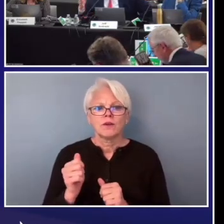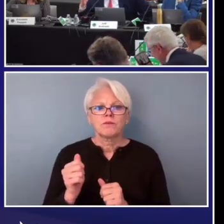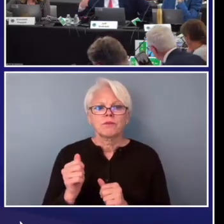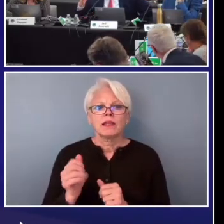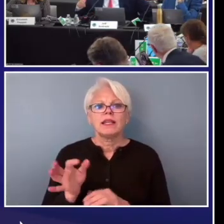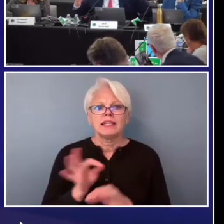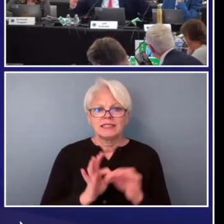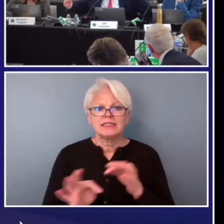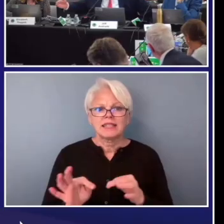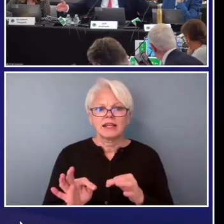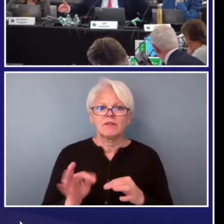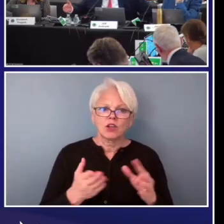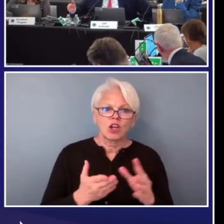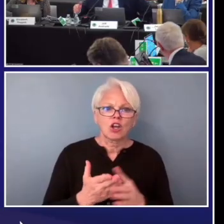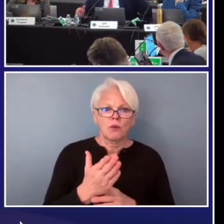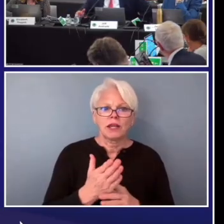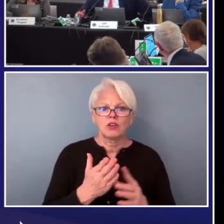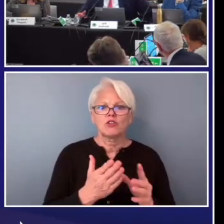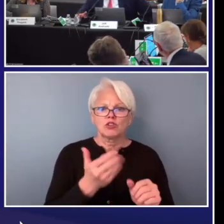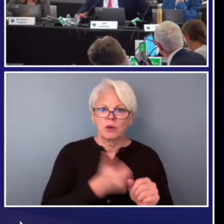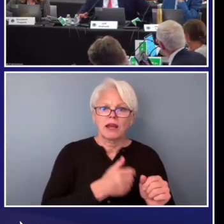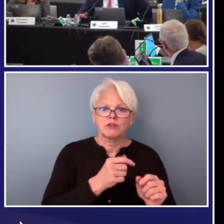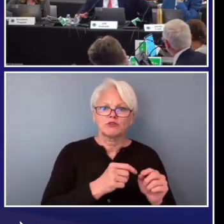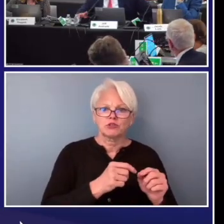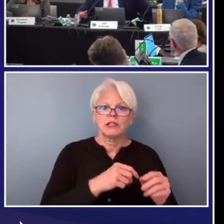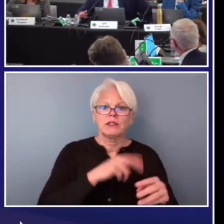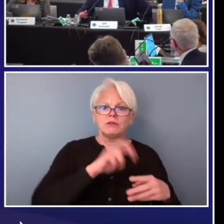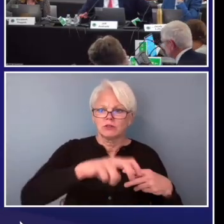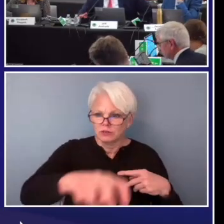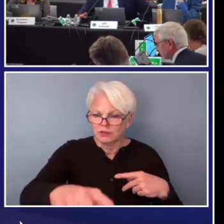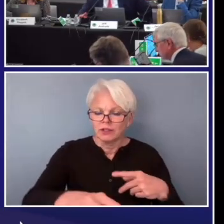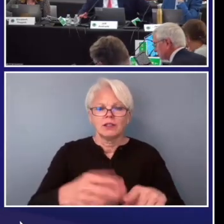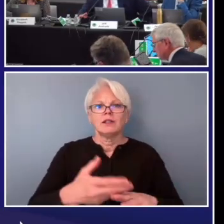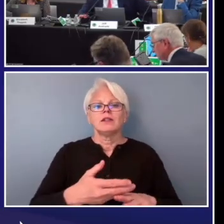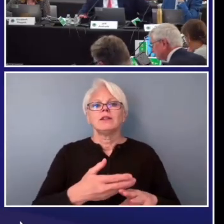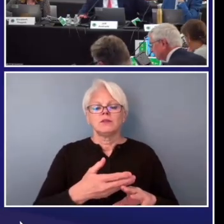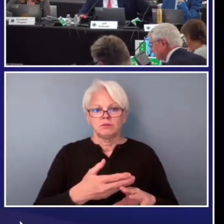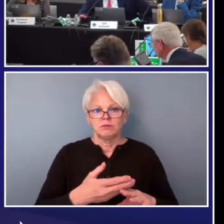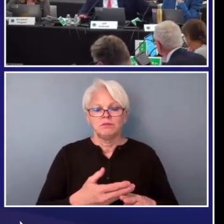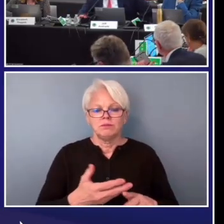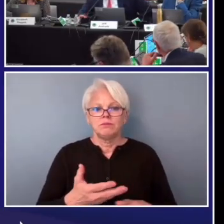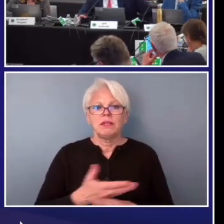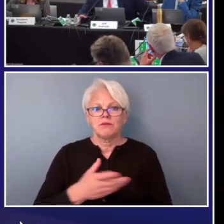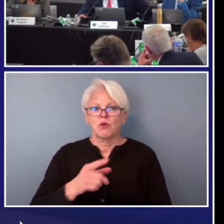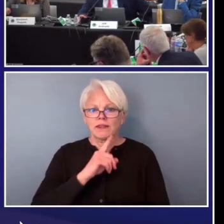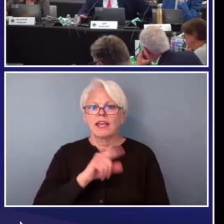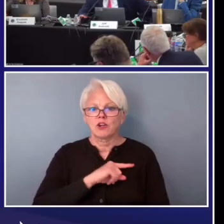to have to go through all the gates, um, before that they, before they're, um, eligible. Thank you, Jeff.